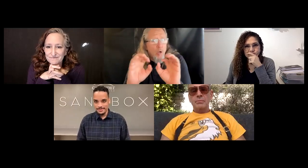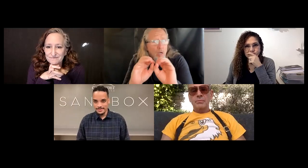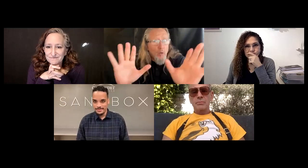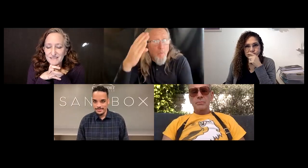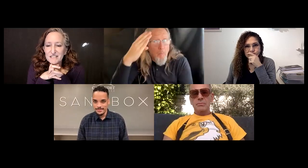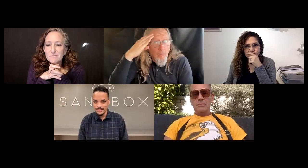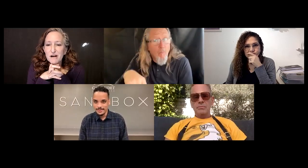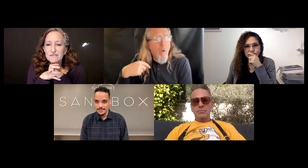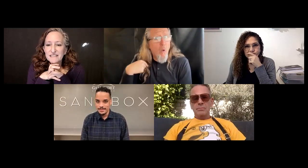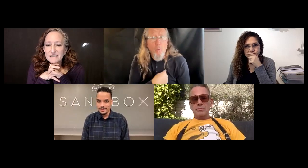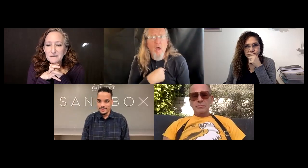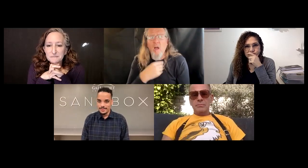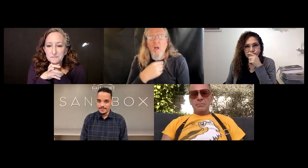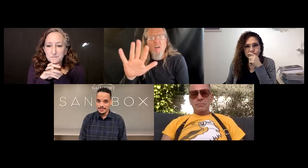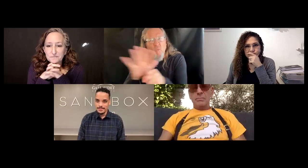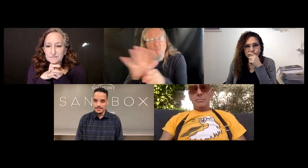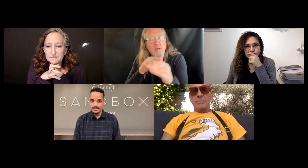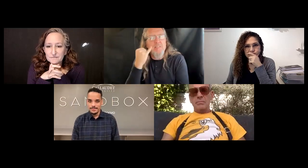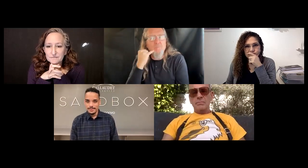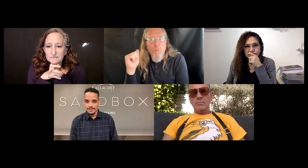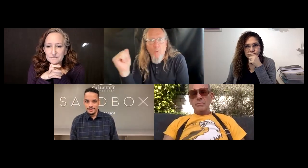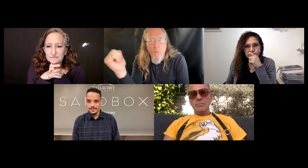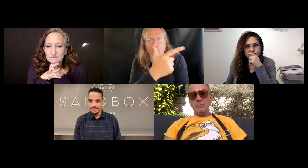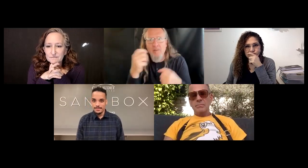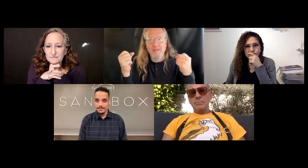This is Marvin here.